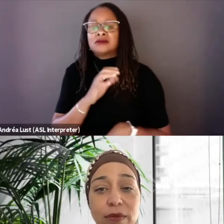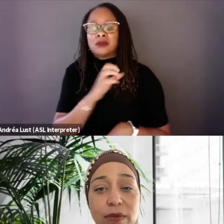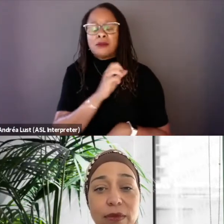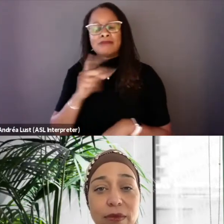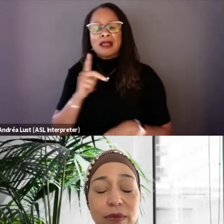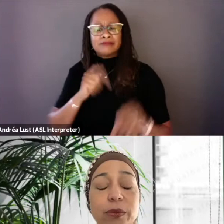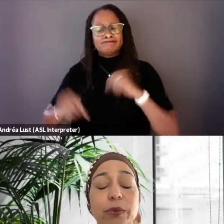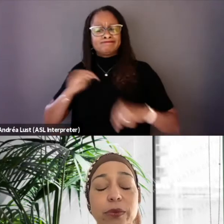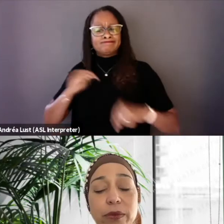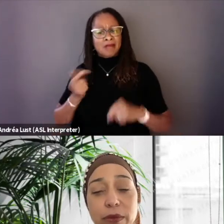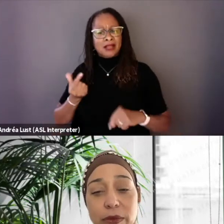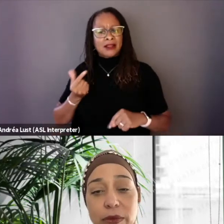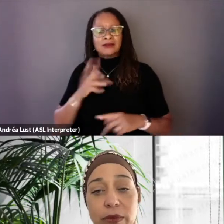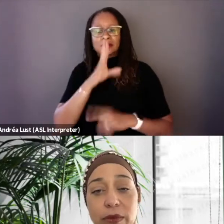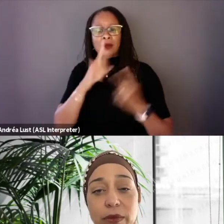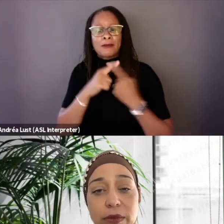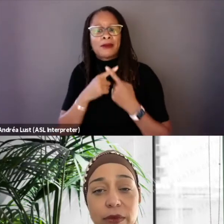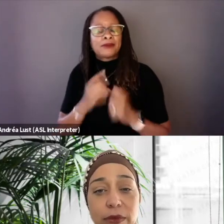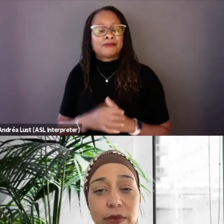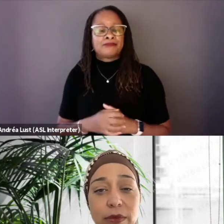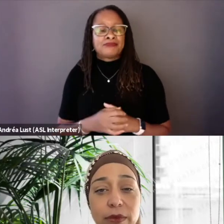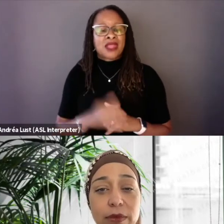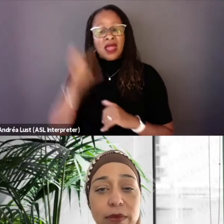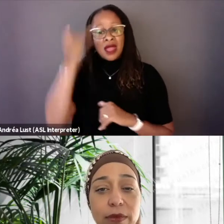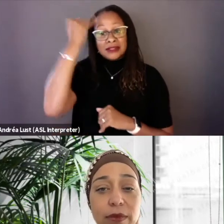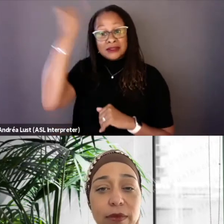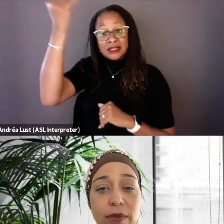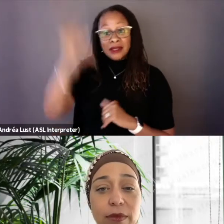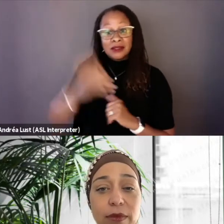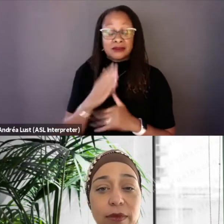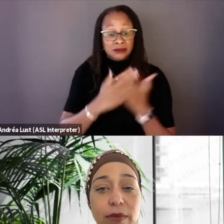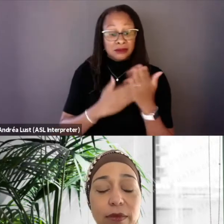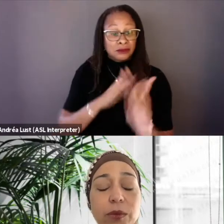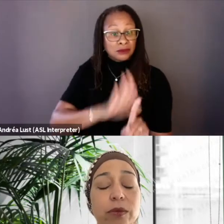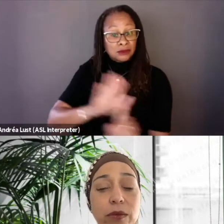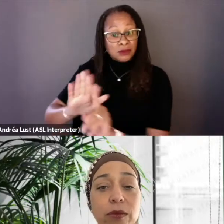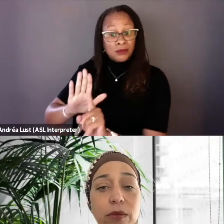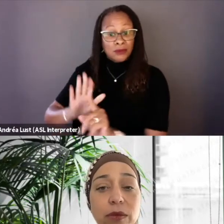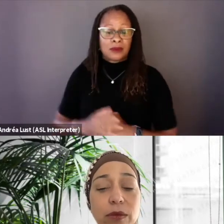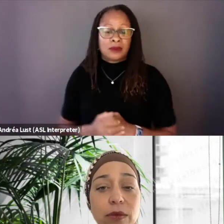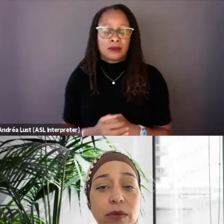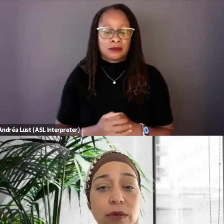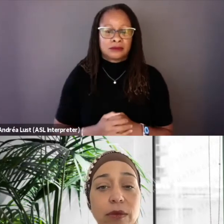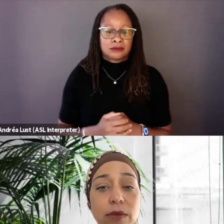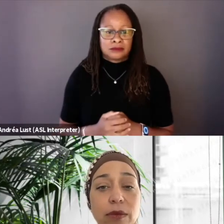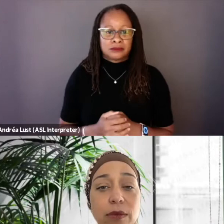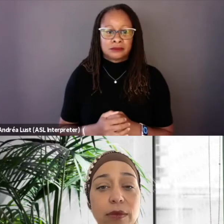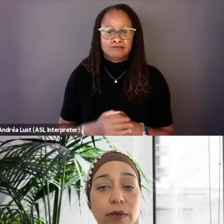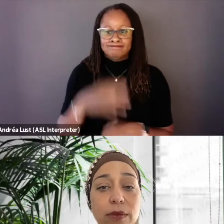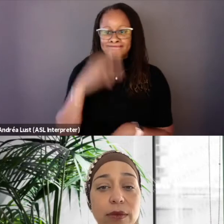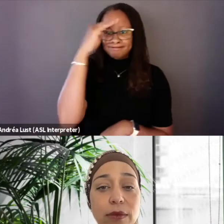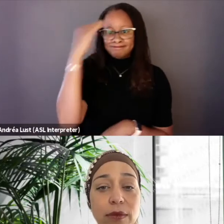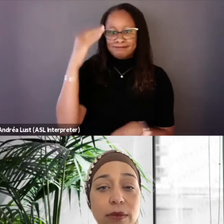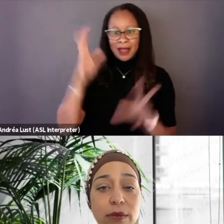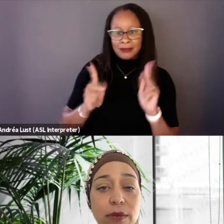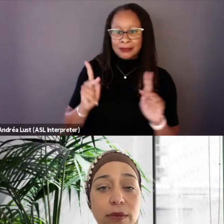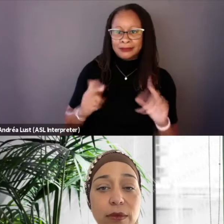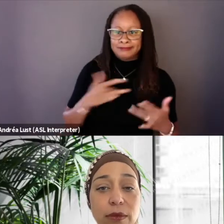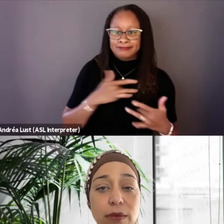and talk about the idea of the series itself. You know, black folks, we are used to facing the idea